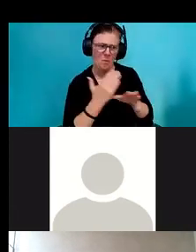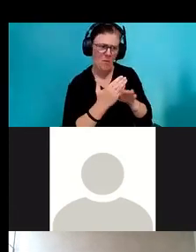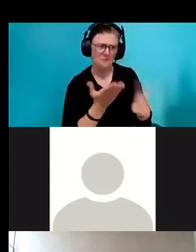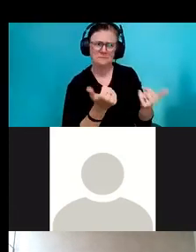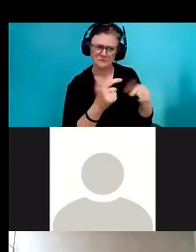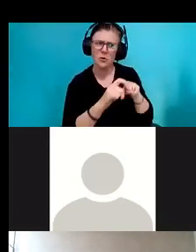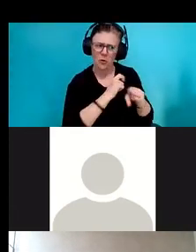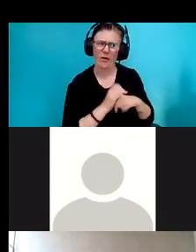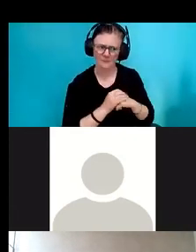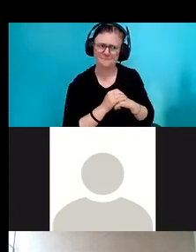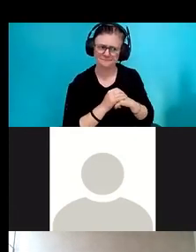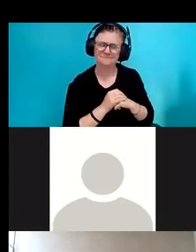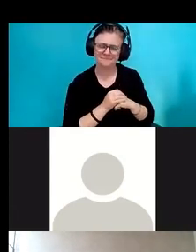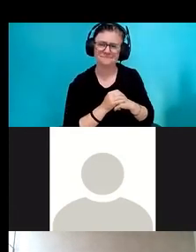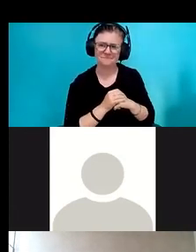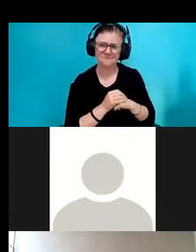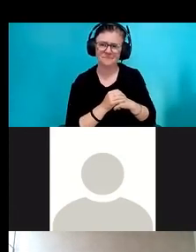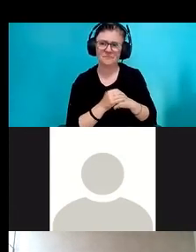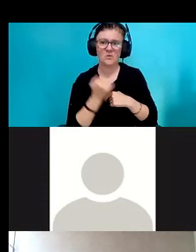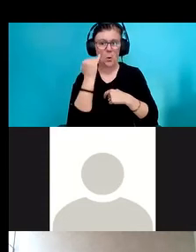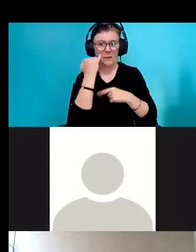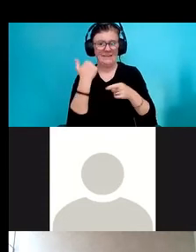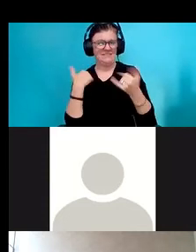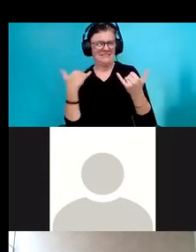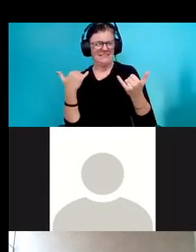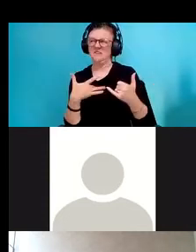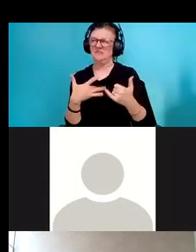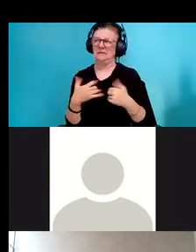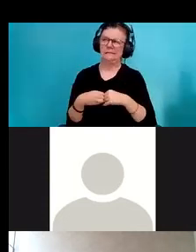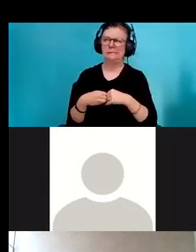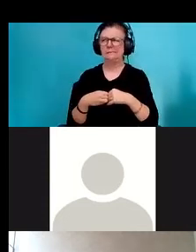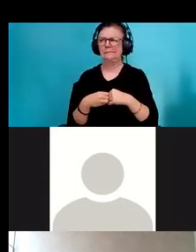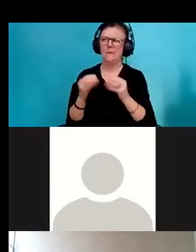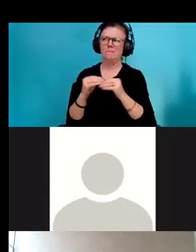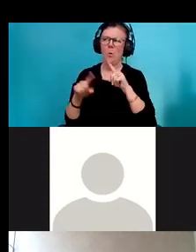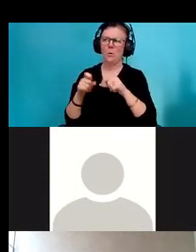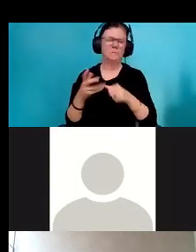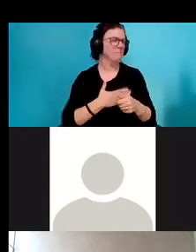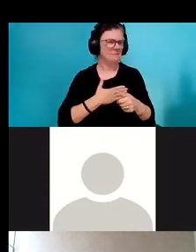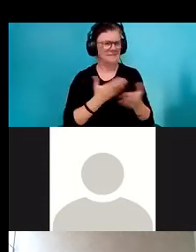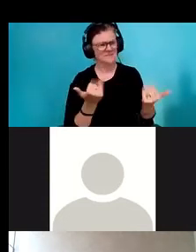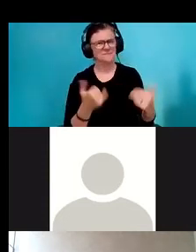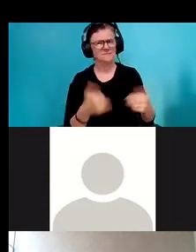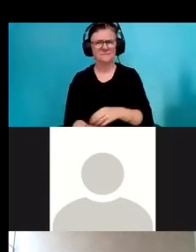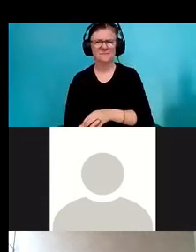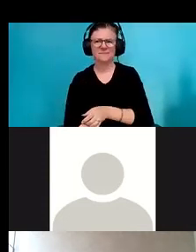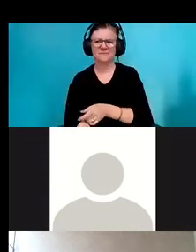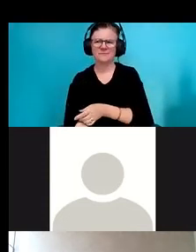especially if there's something that we didn't quite cover today that you would like more clarity on. OK, thank you.